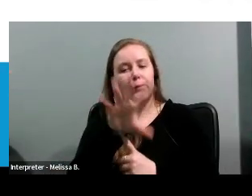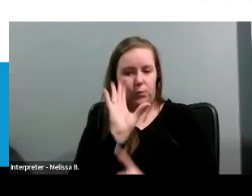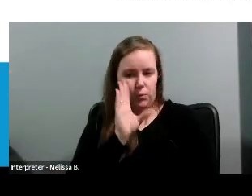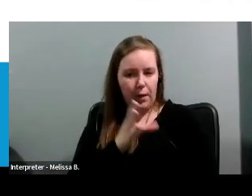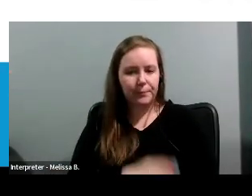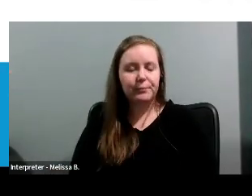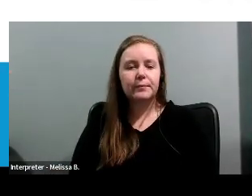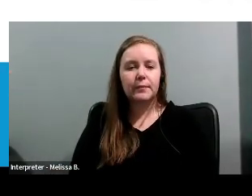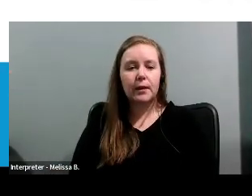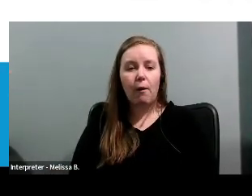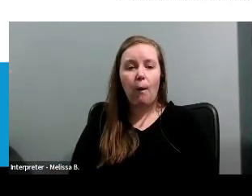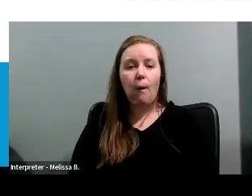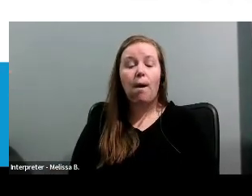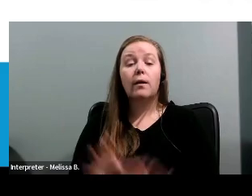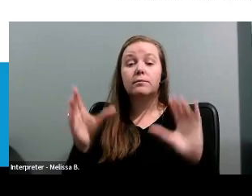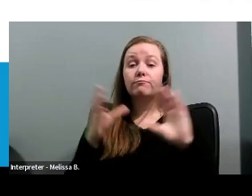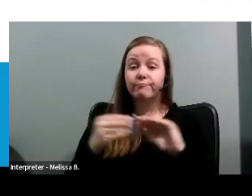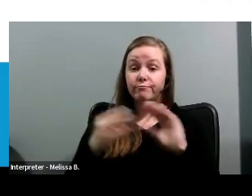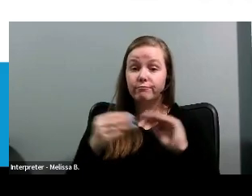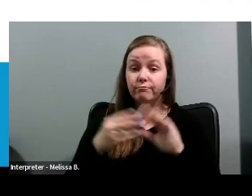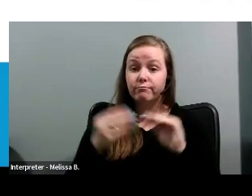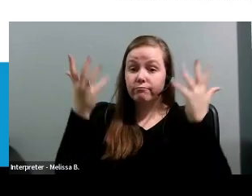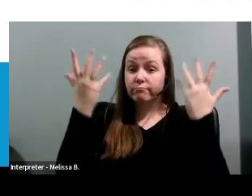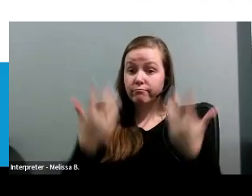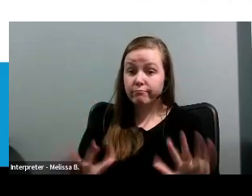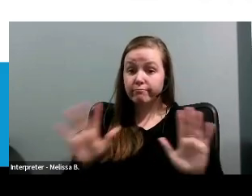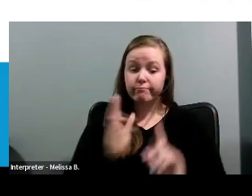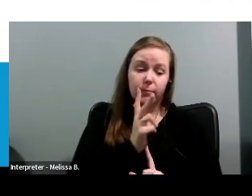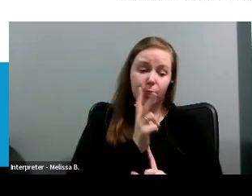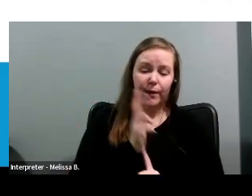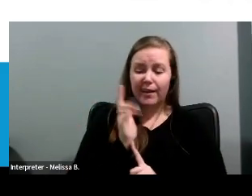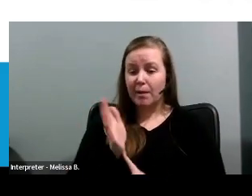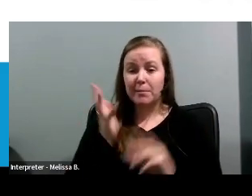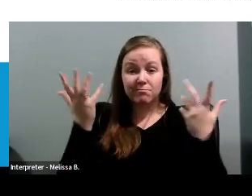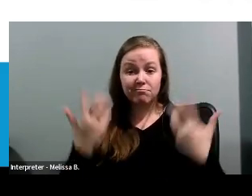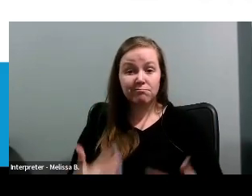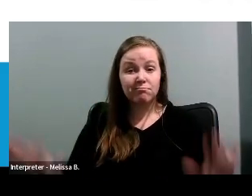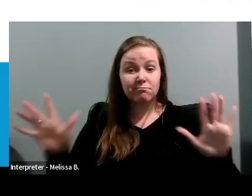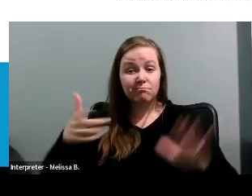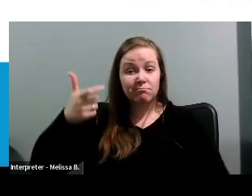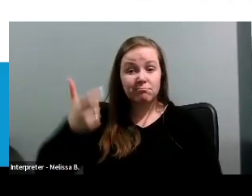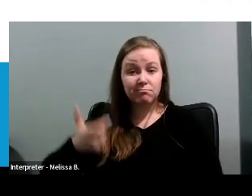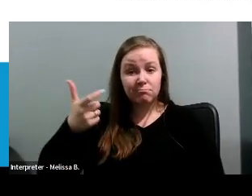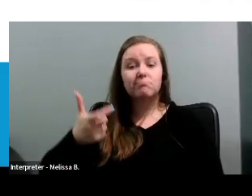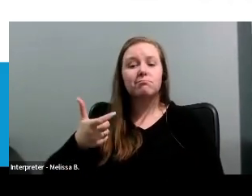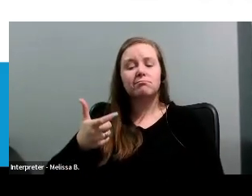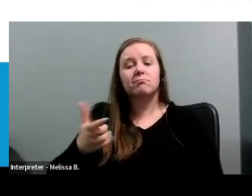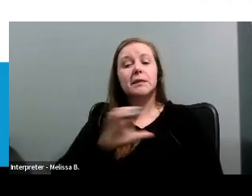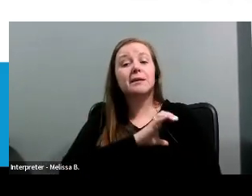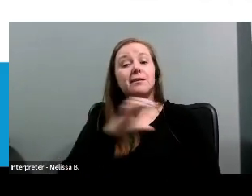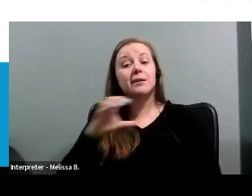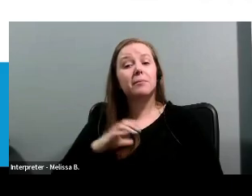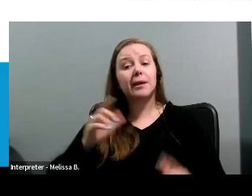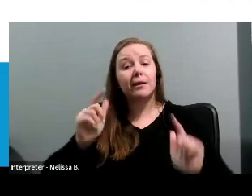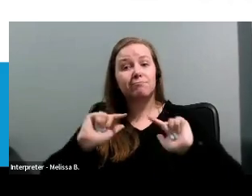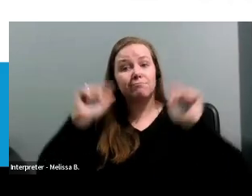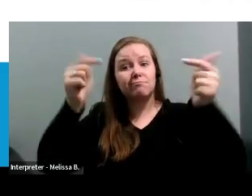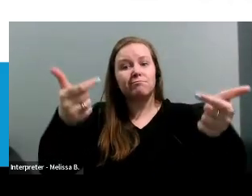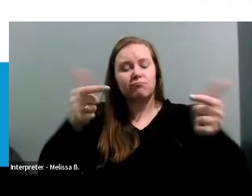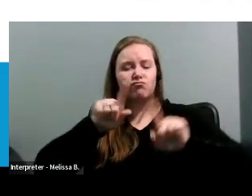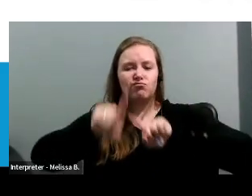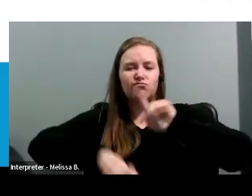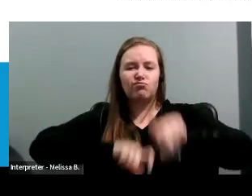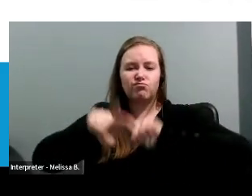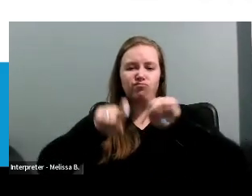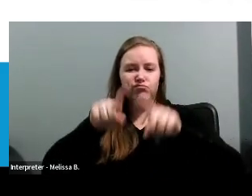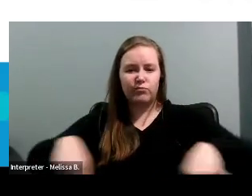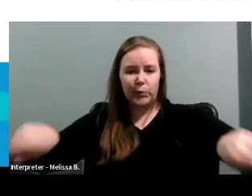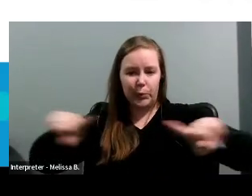Shannon Spencer (she/her): After you finish speaking, your 3 to 5 minutes are up, the committee members may ask you questions, so also just be aware of that.